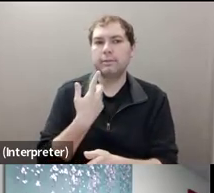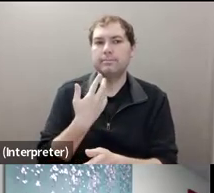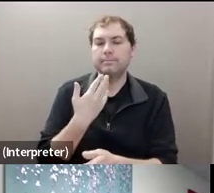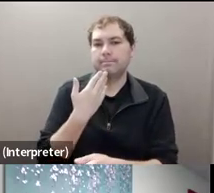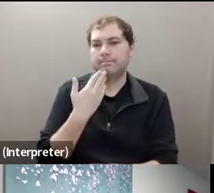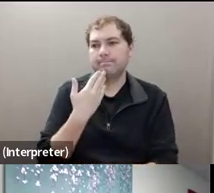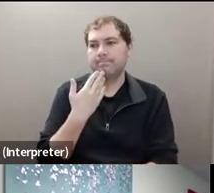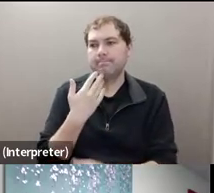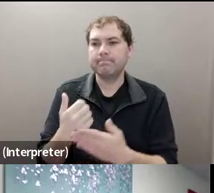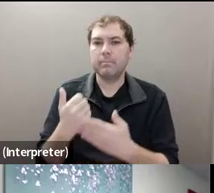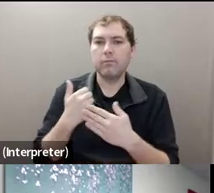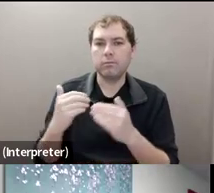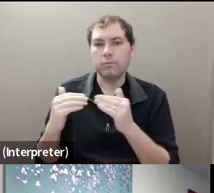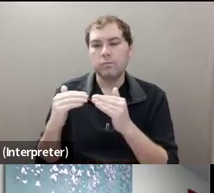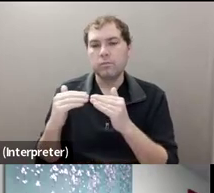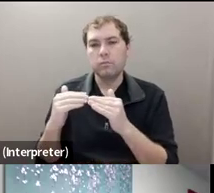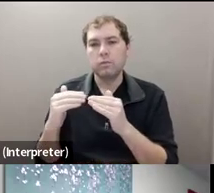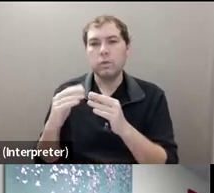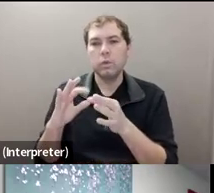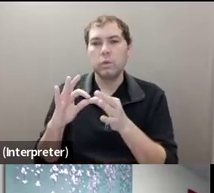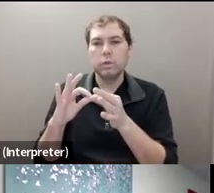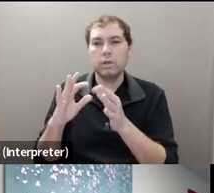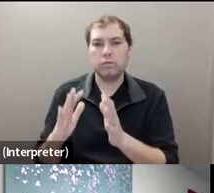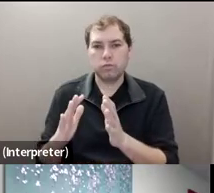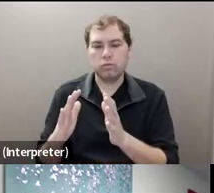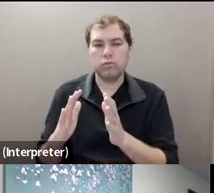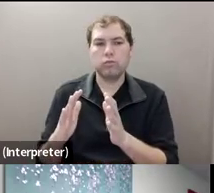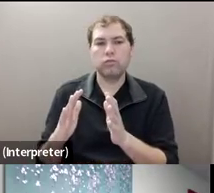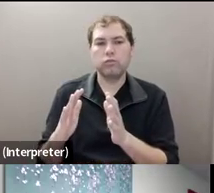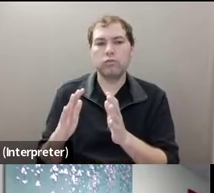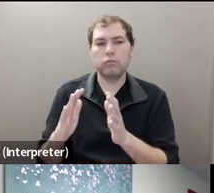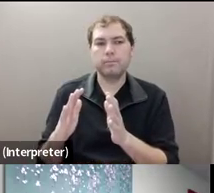17036717673: peer counselling coordinator. TELEPHONE_USER: And TELEPHONE_USER: she facilitate.